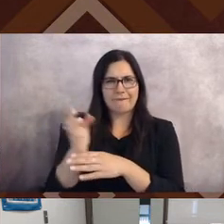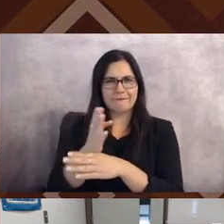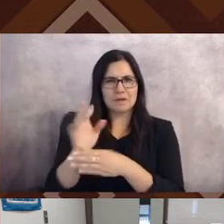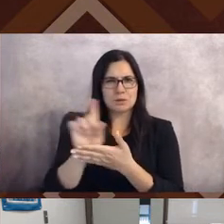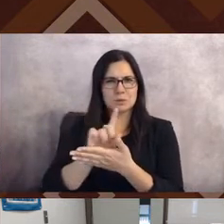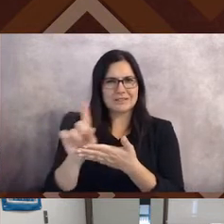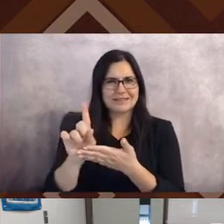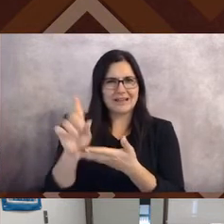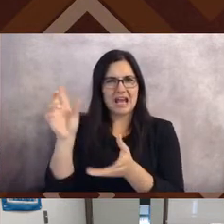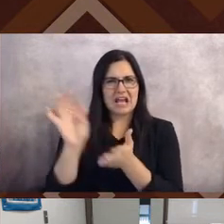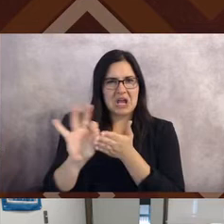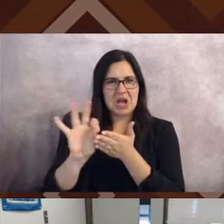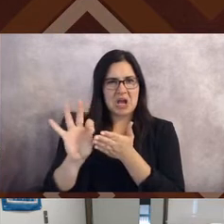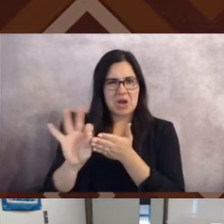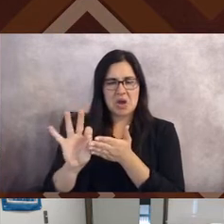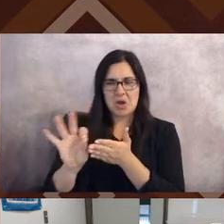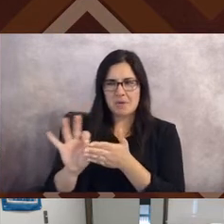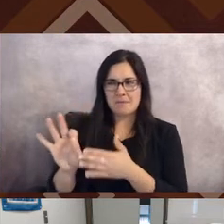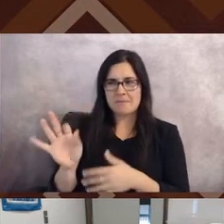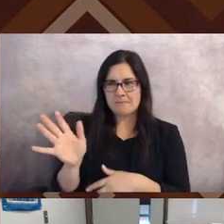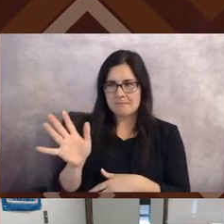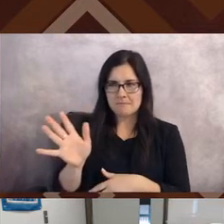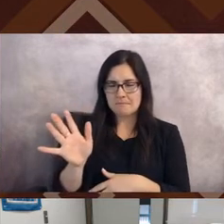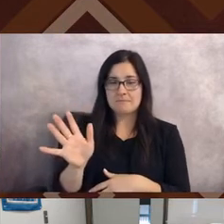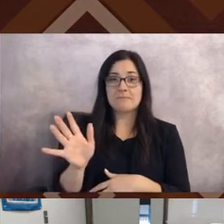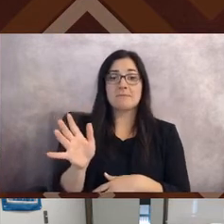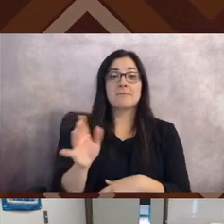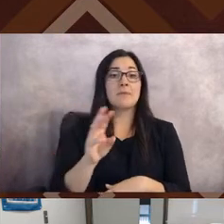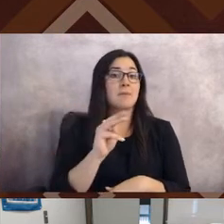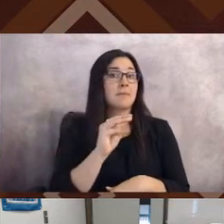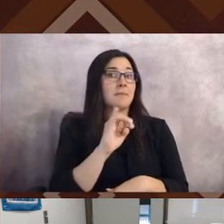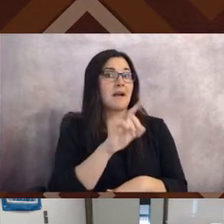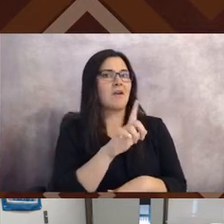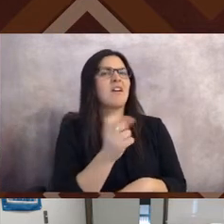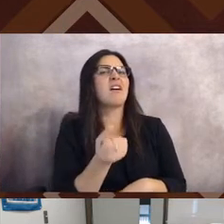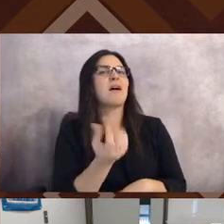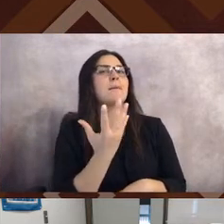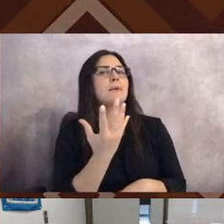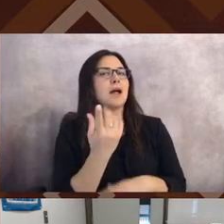And Michael, just how many hours in a week